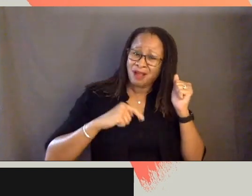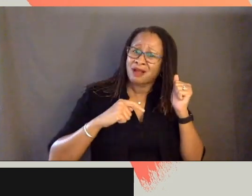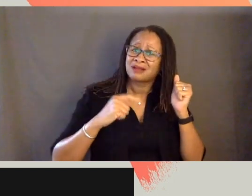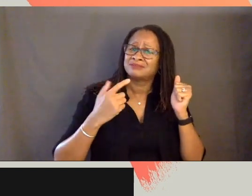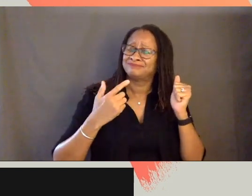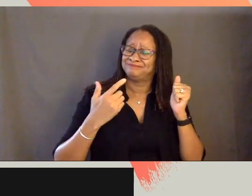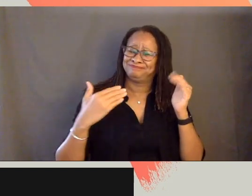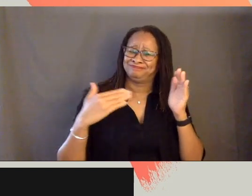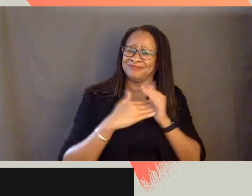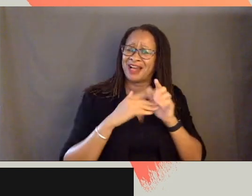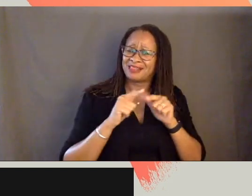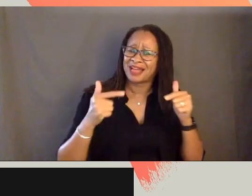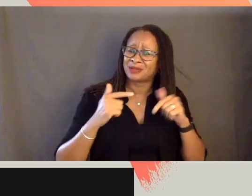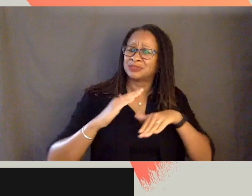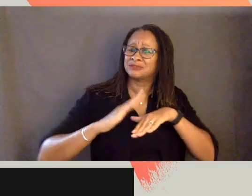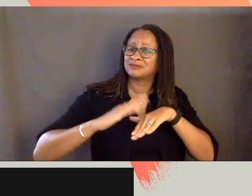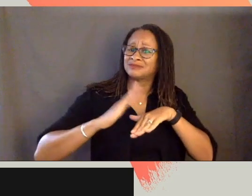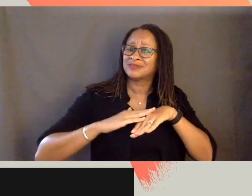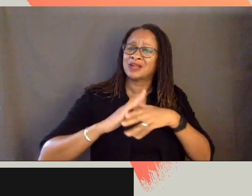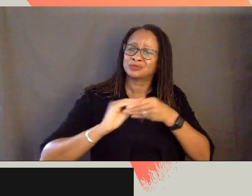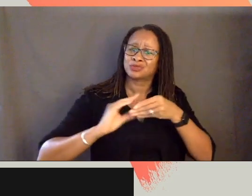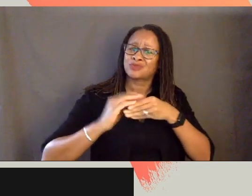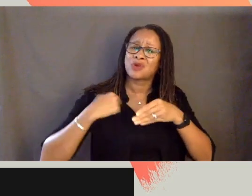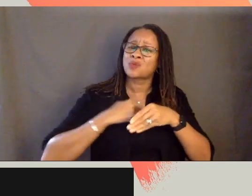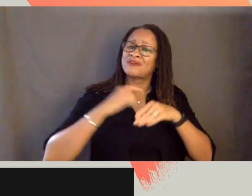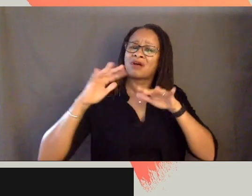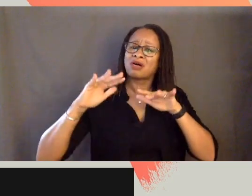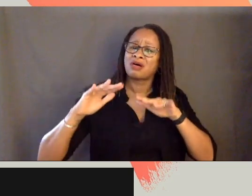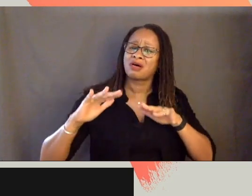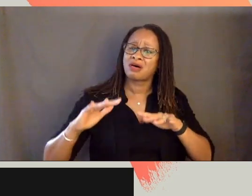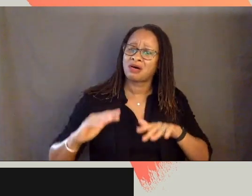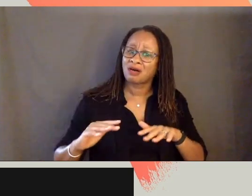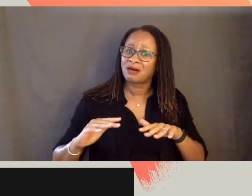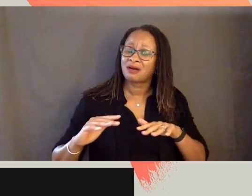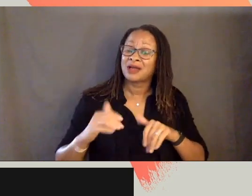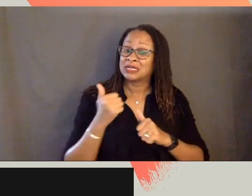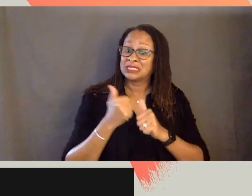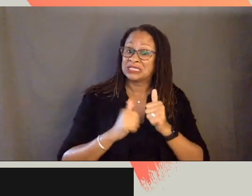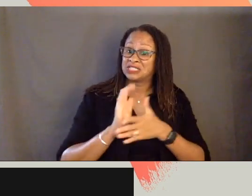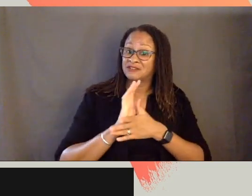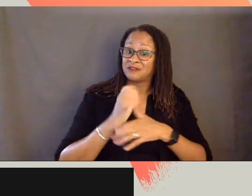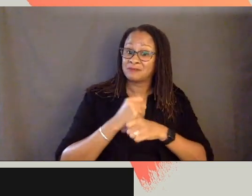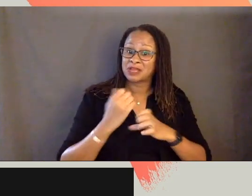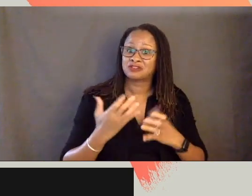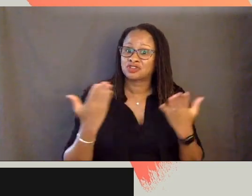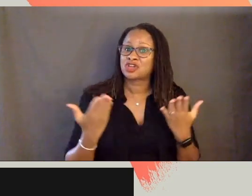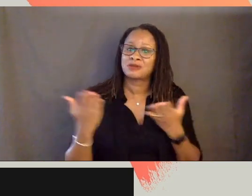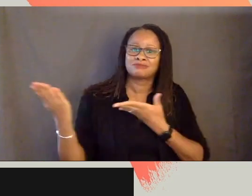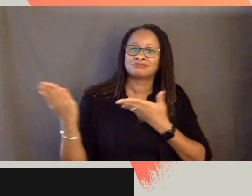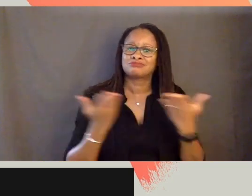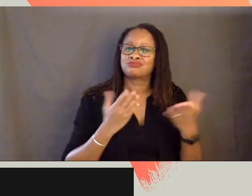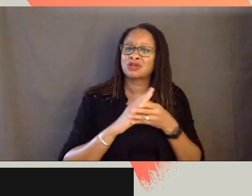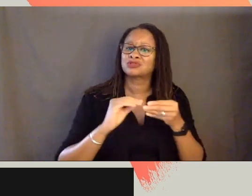the rhythms and the narratives we've all settled into. Each of the filmmakers here have brought us to stories of our time